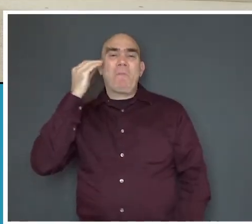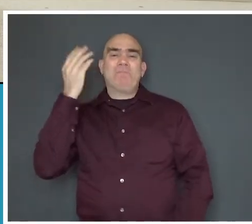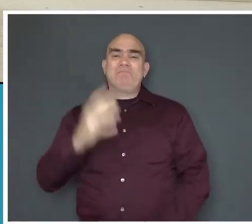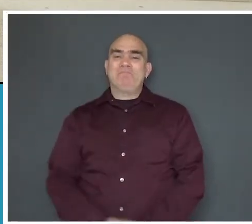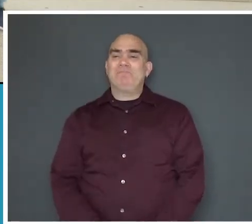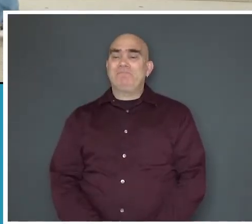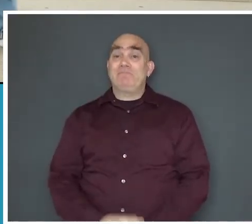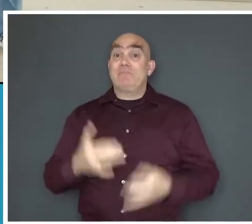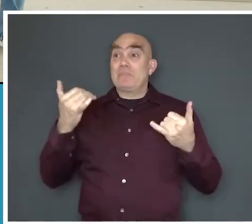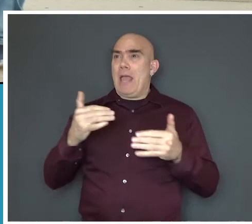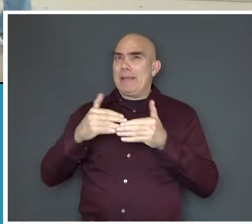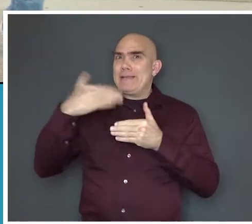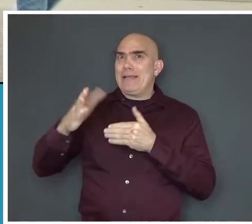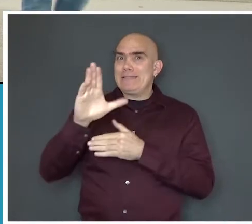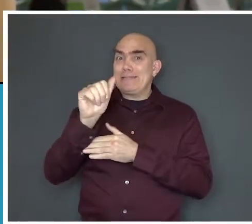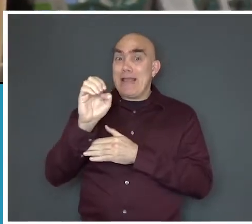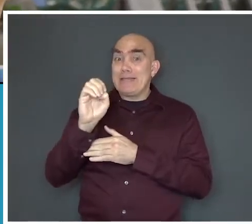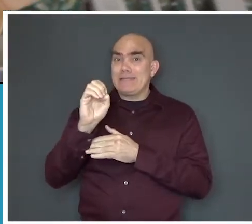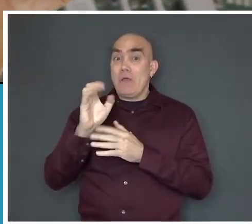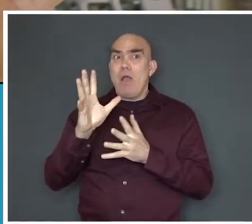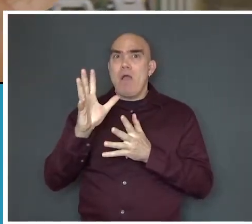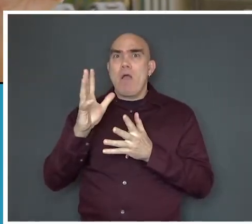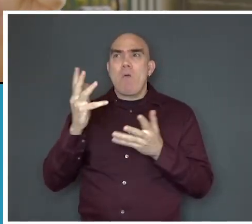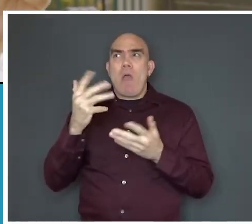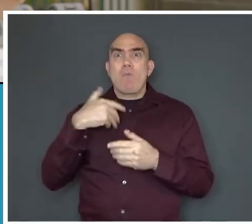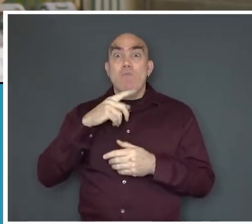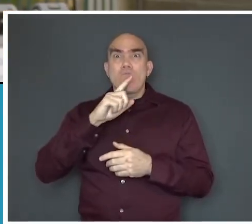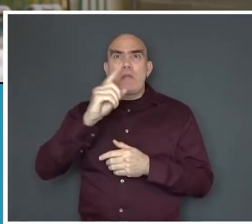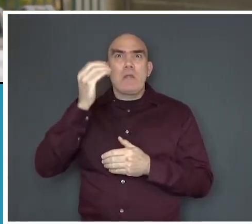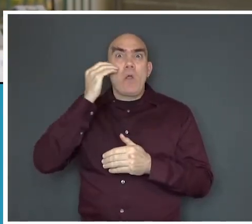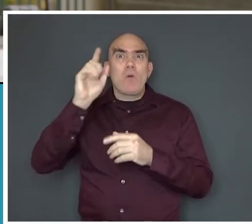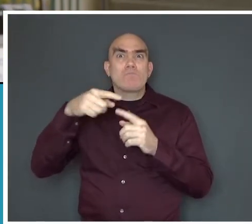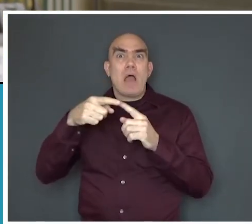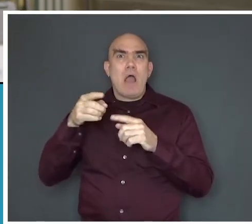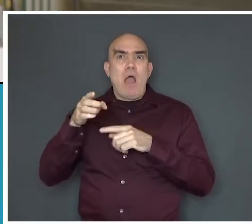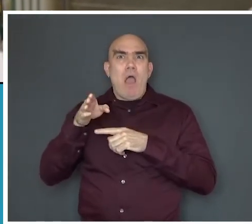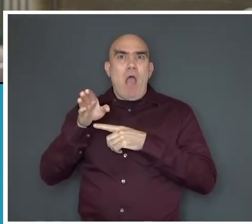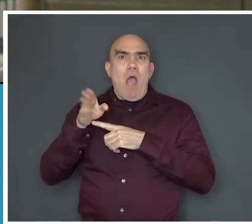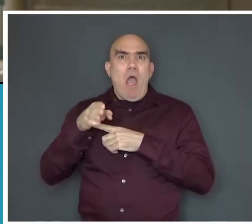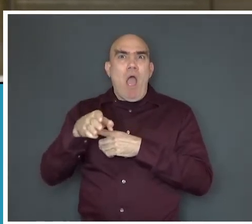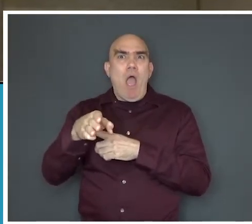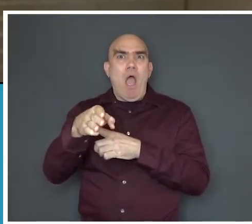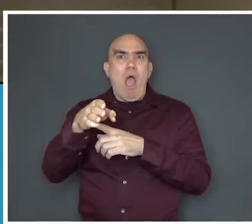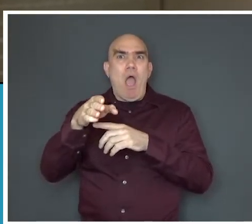Now onto the next case. What do we really know about aquariums? Hm...